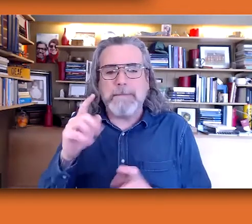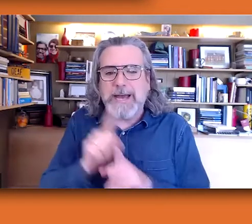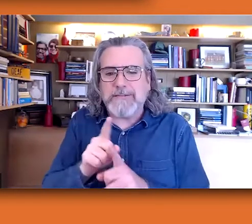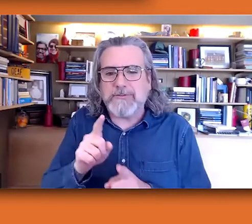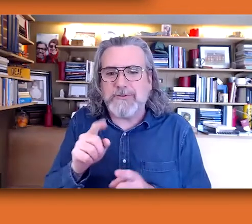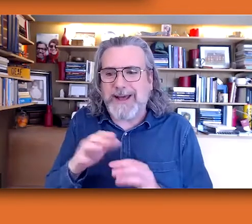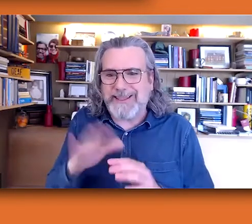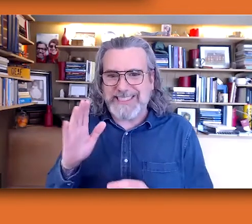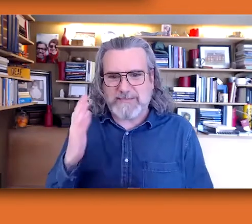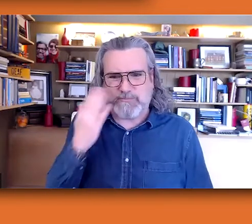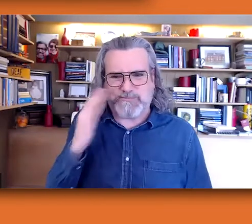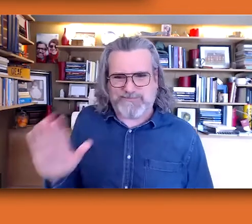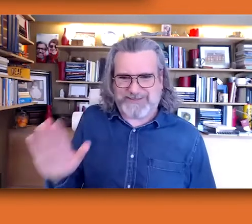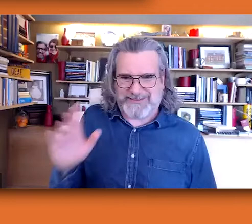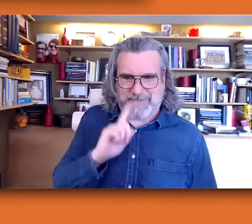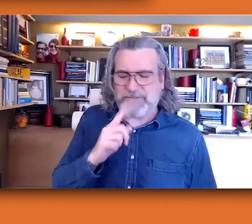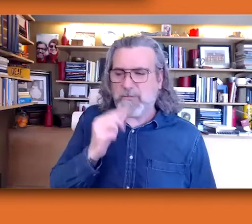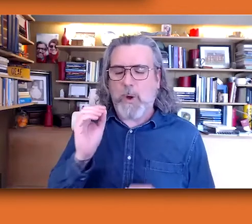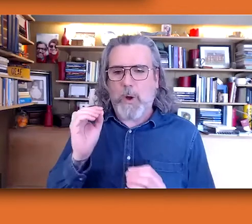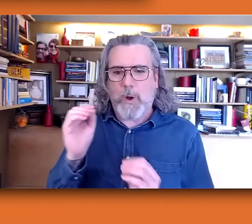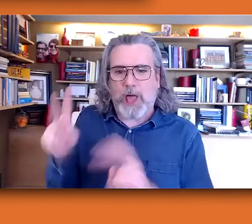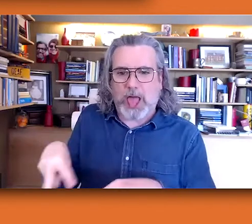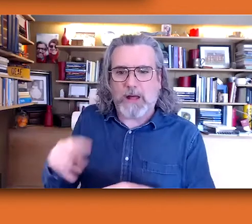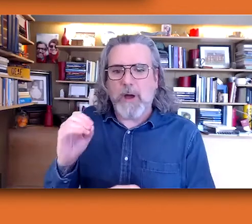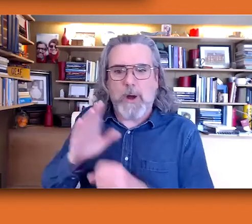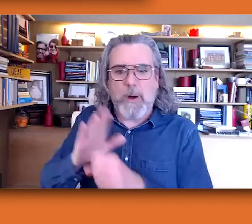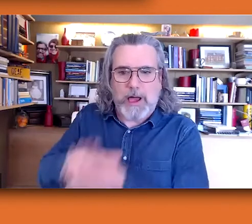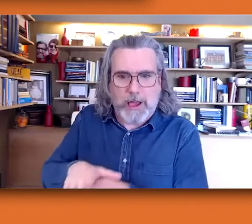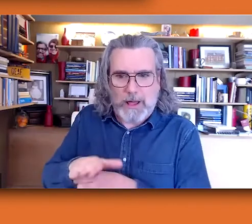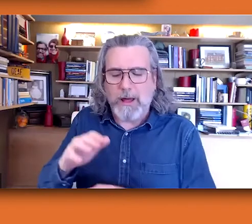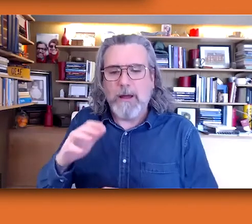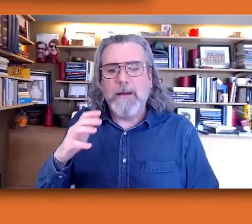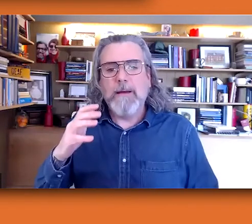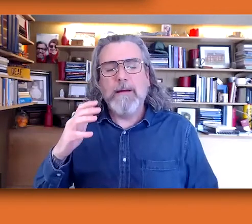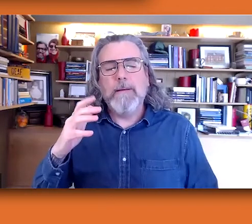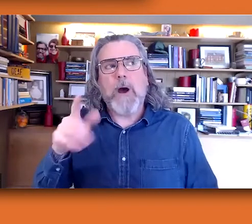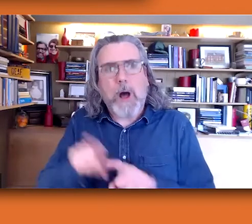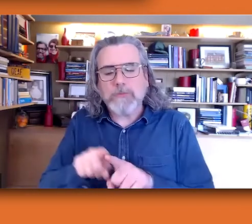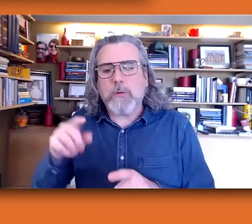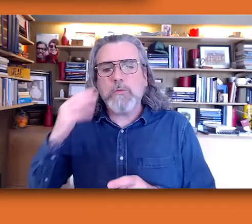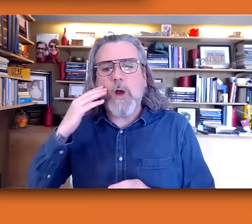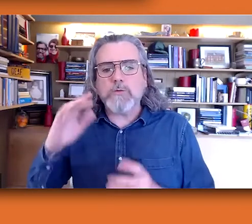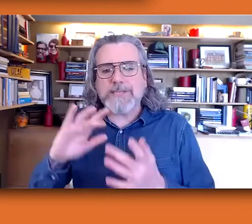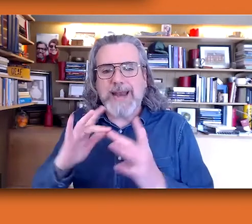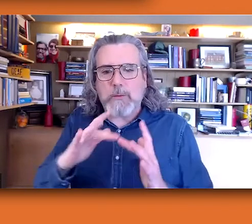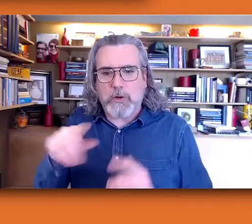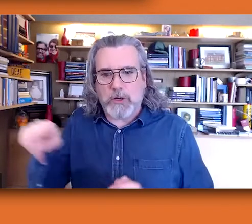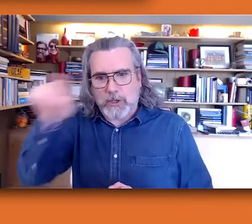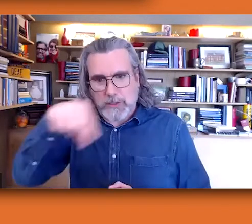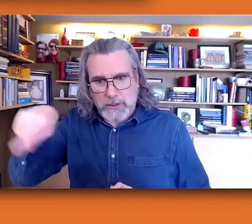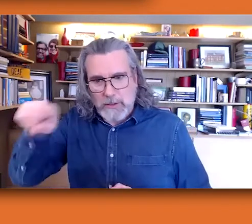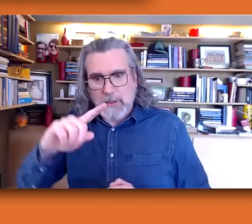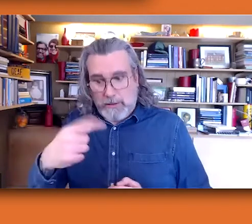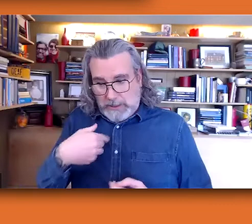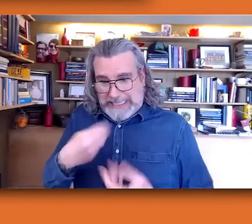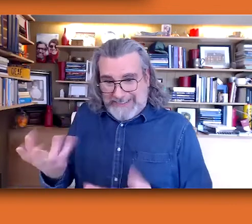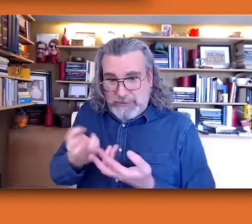of deaf students. They don't--they should not be oppressive or should not look down on the students,